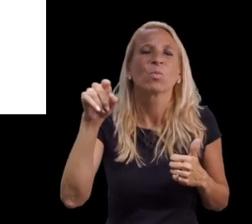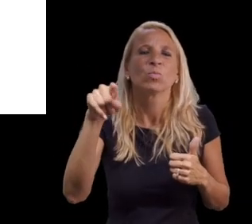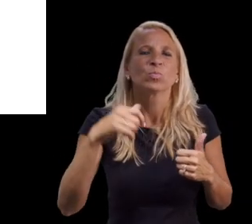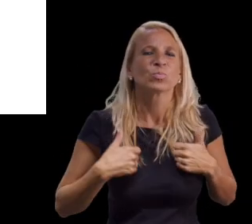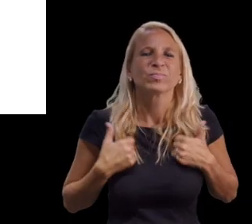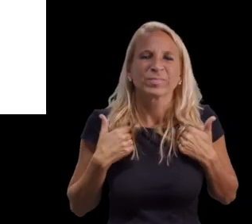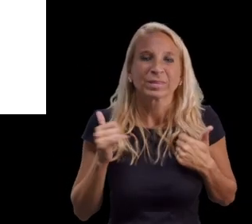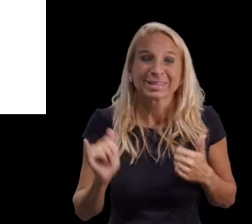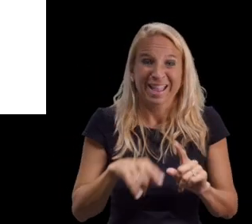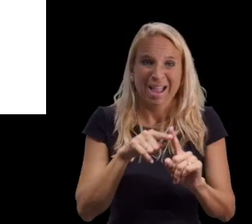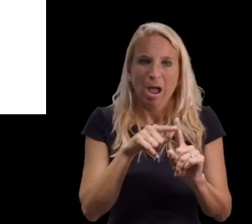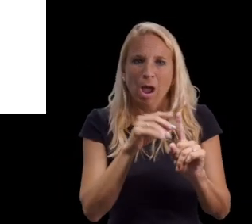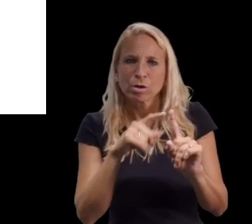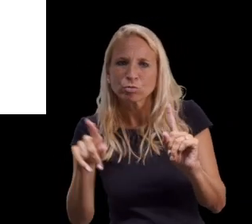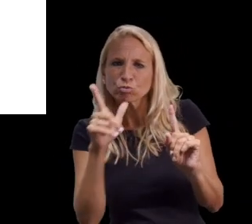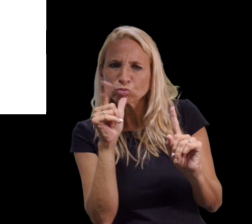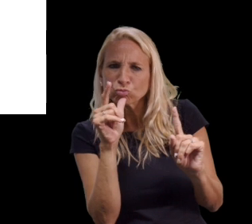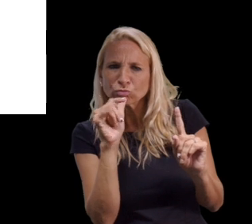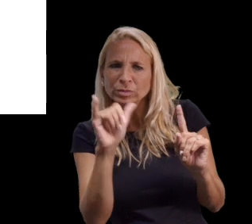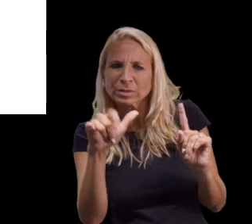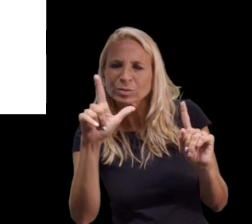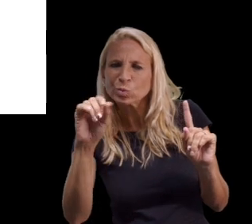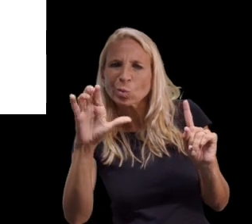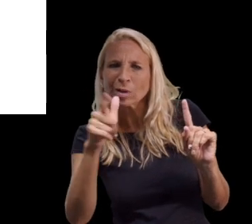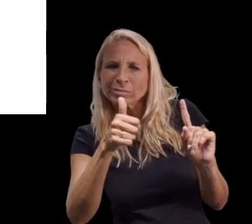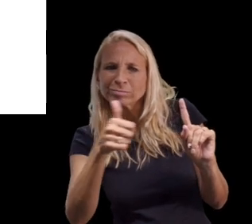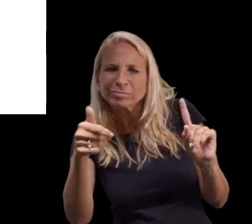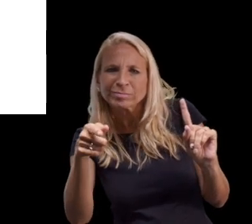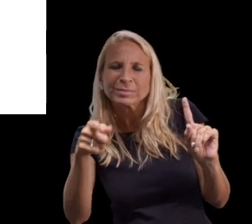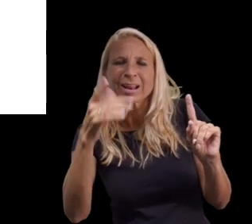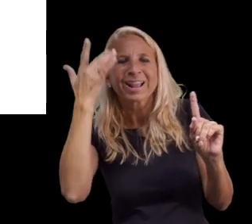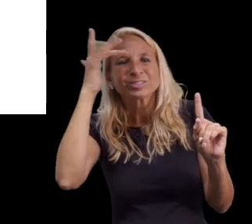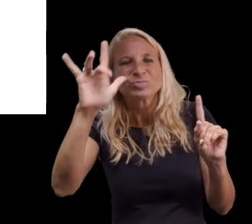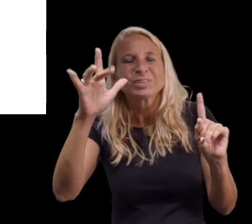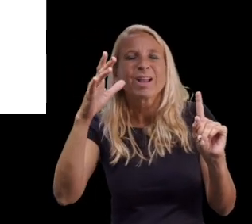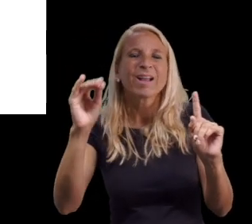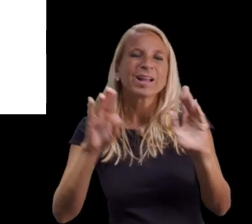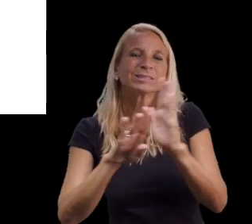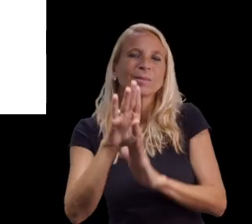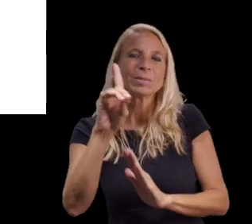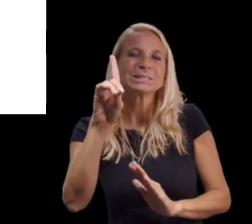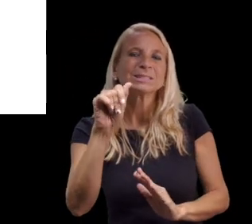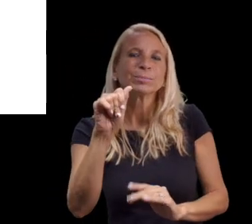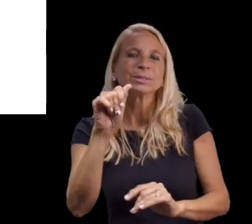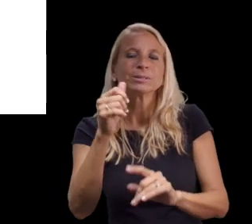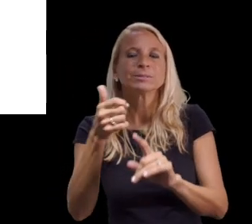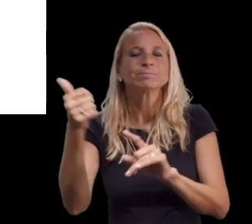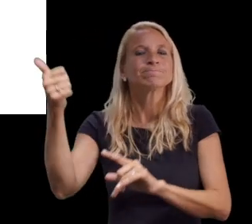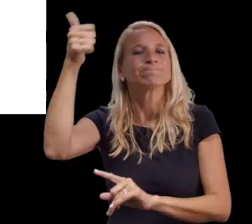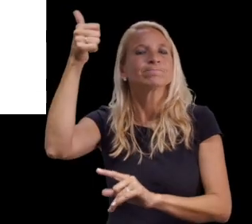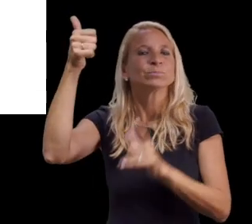in and then whoever that local intellectual, and developmental disability authority is in that area.